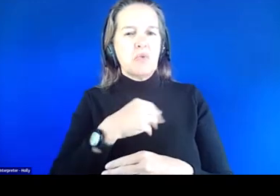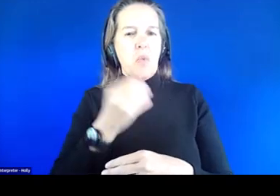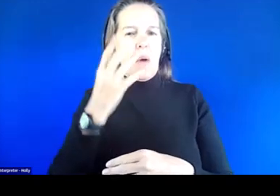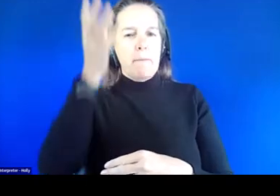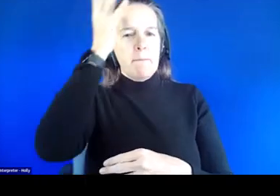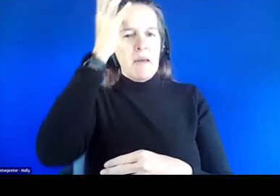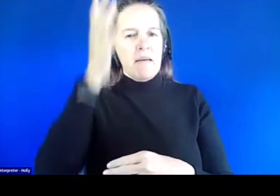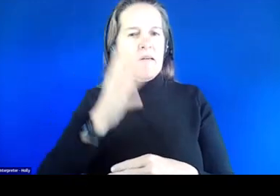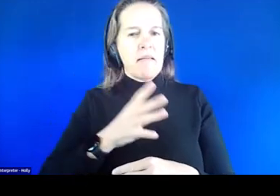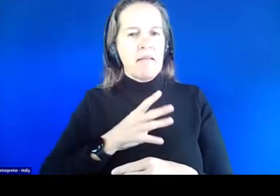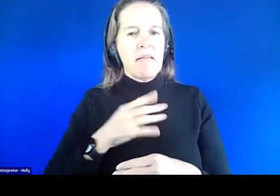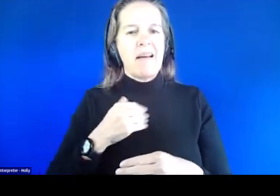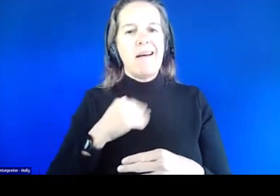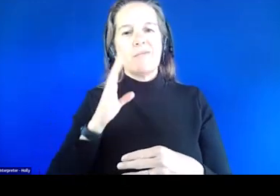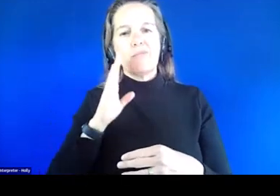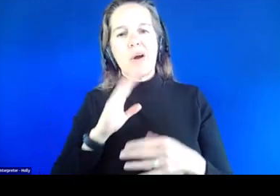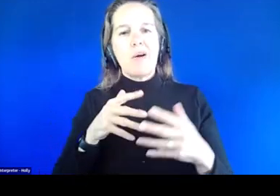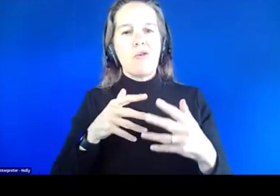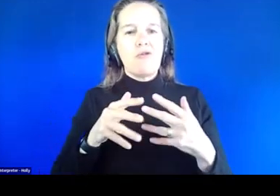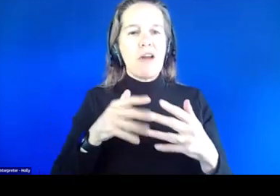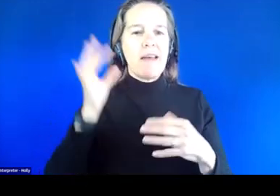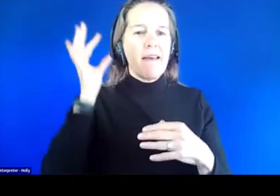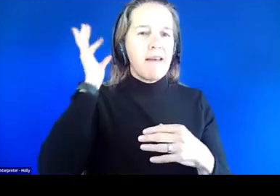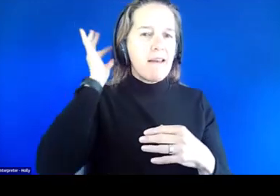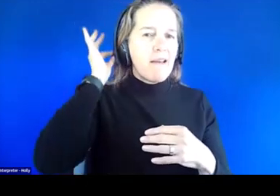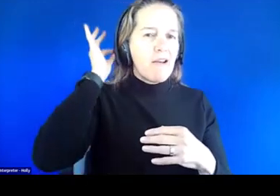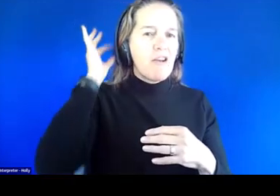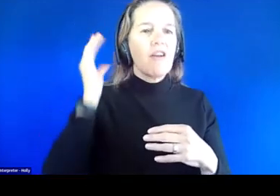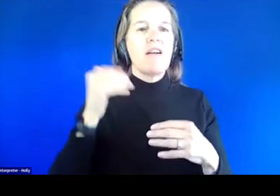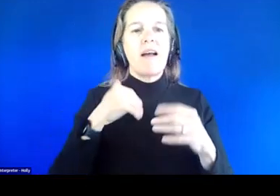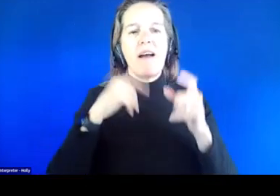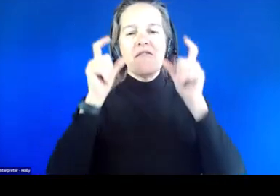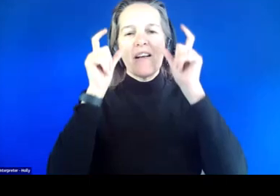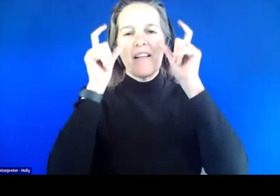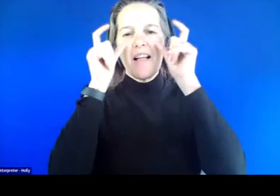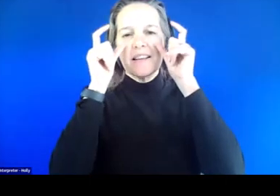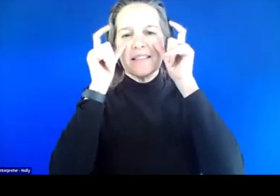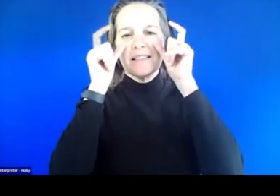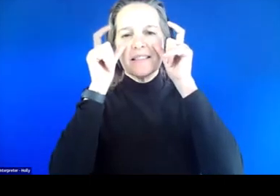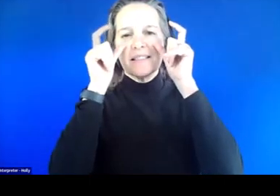and gray hair, wearing glasses, and I have a